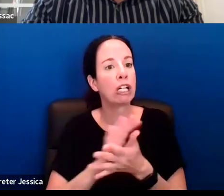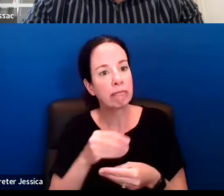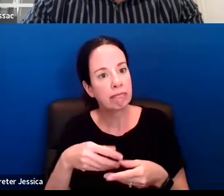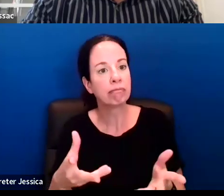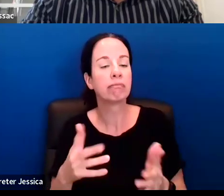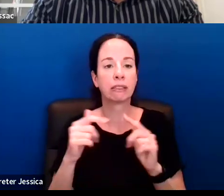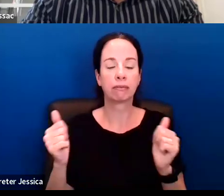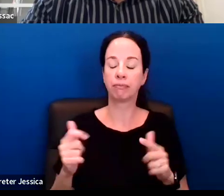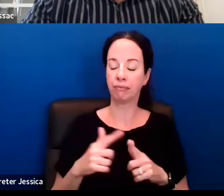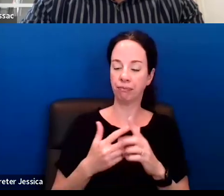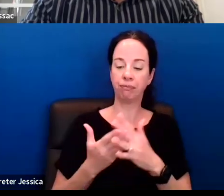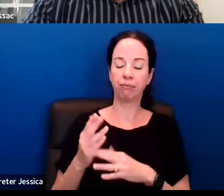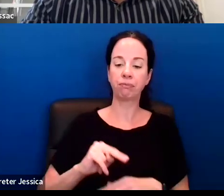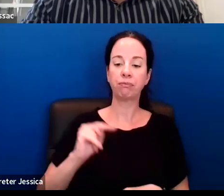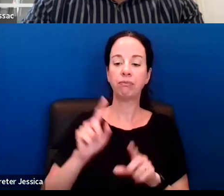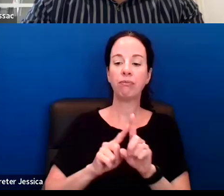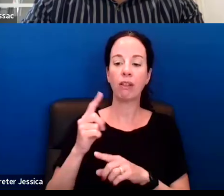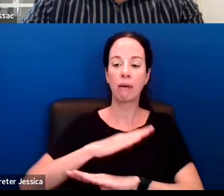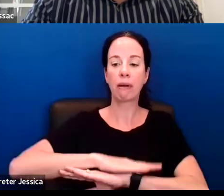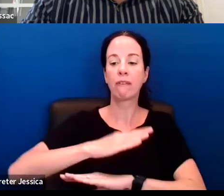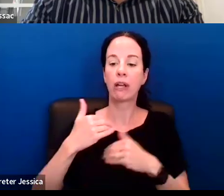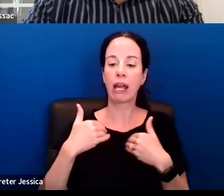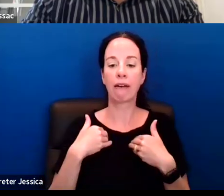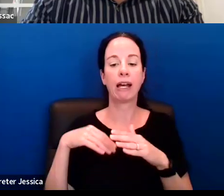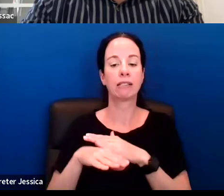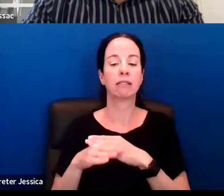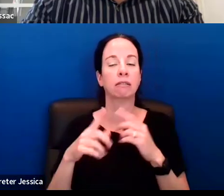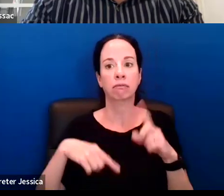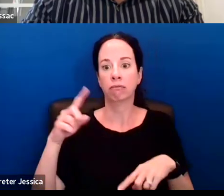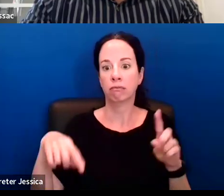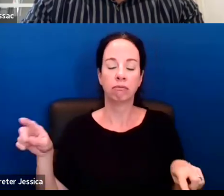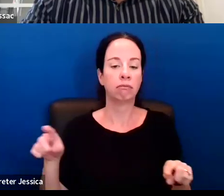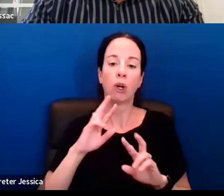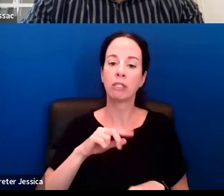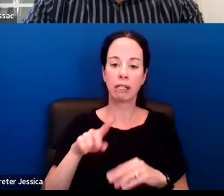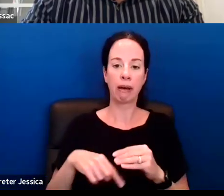the Northstar platform, you have access to a wide variety of reports on how individuals are doing,